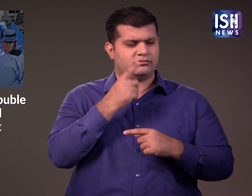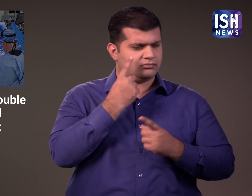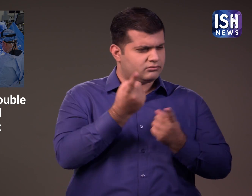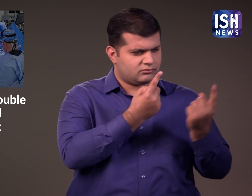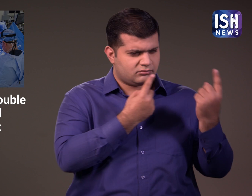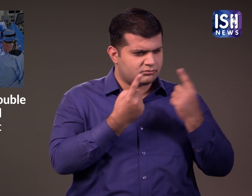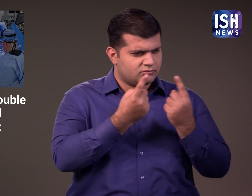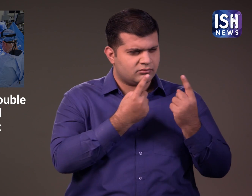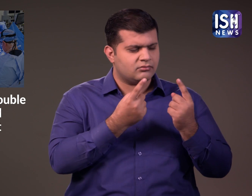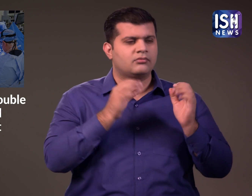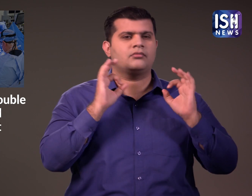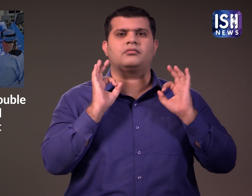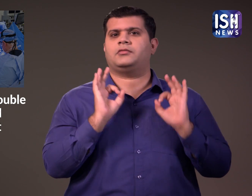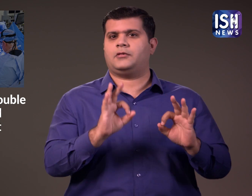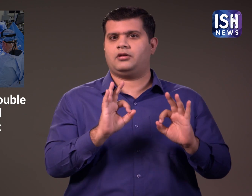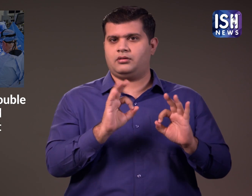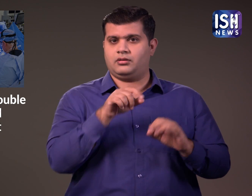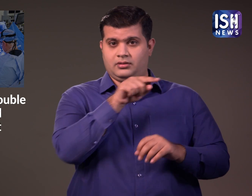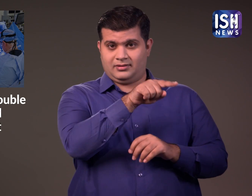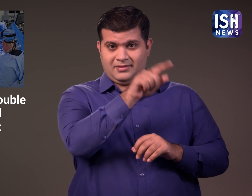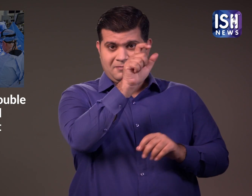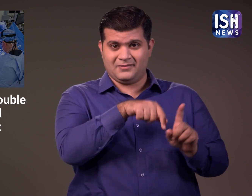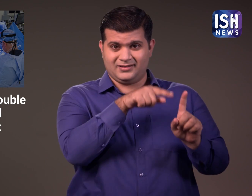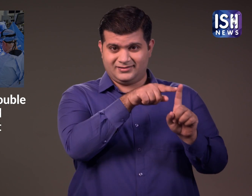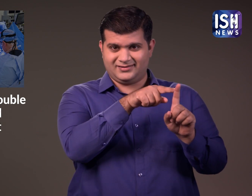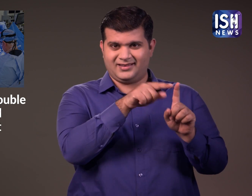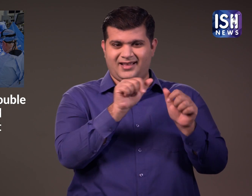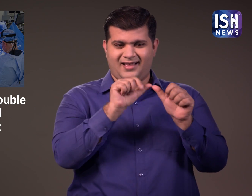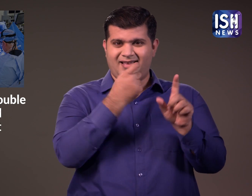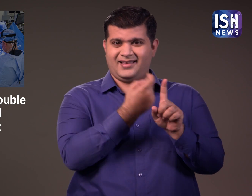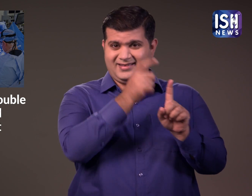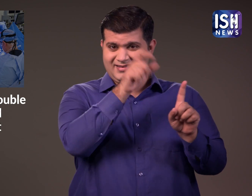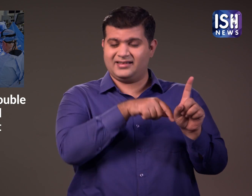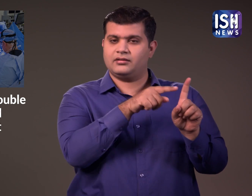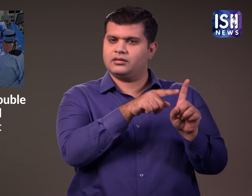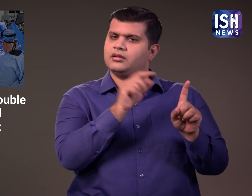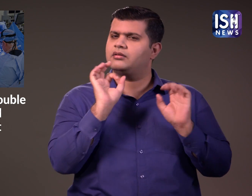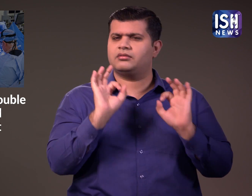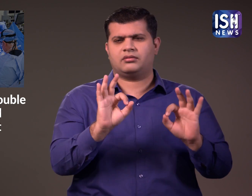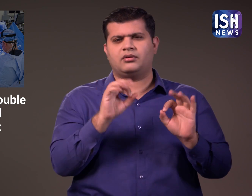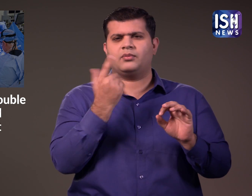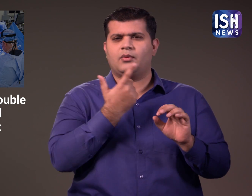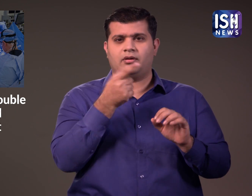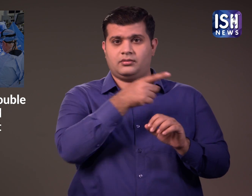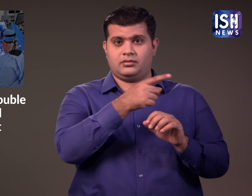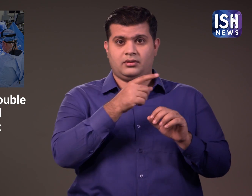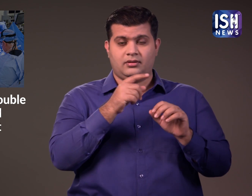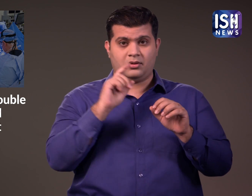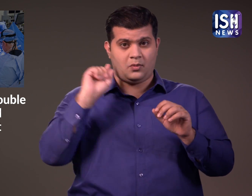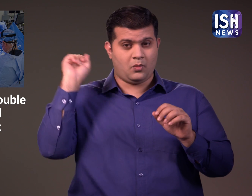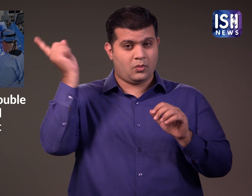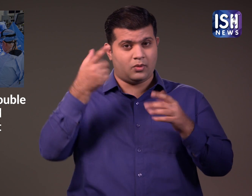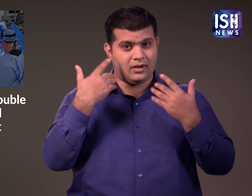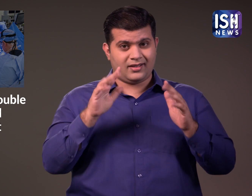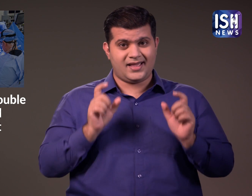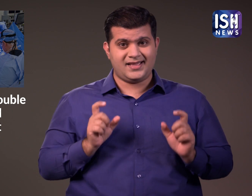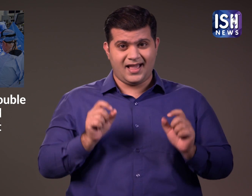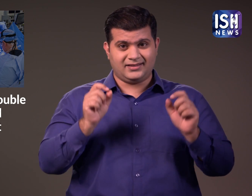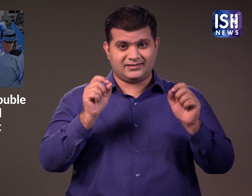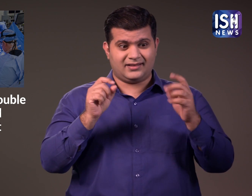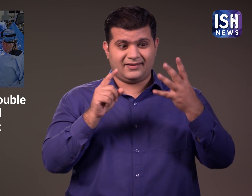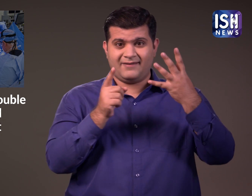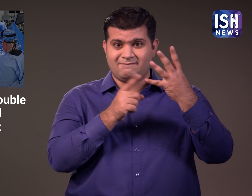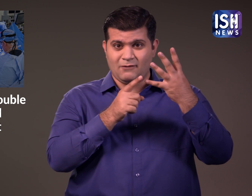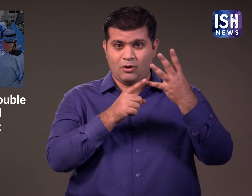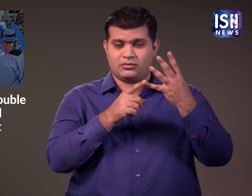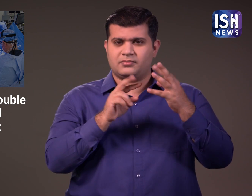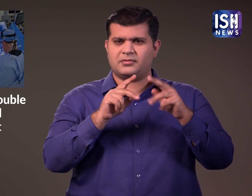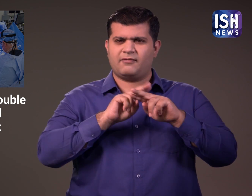Generally, when a person has stage 4 lung cancer, it is very difficult to perform a lung transplant